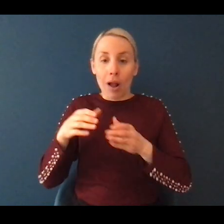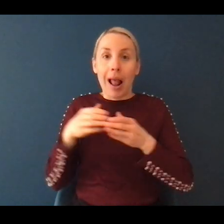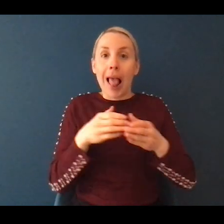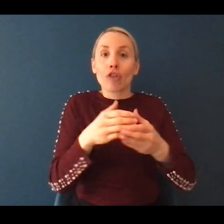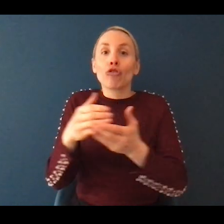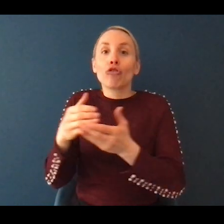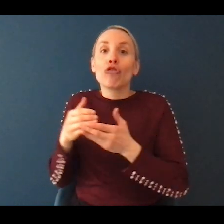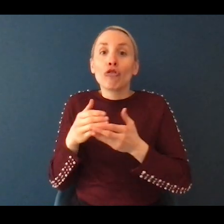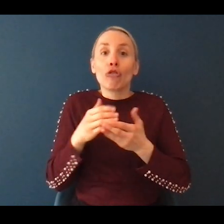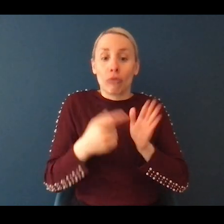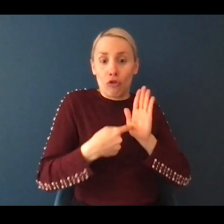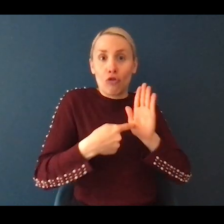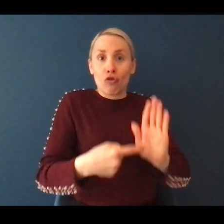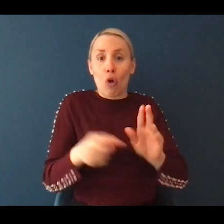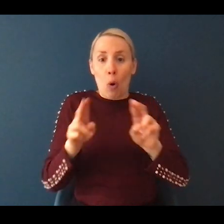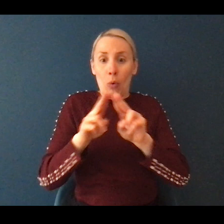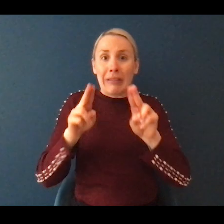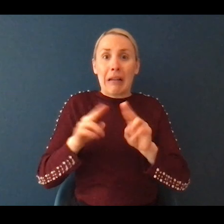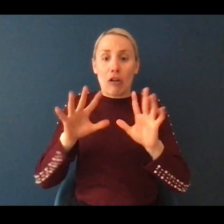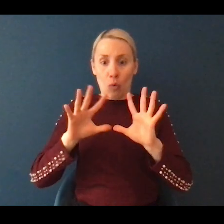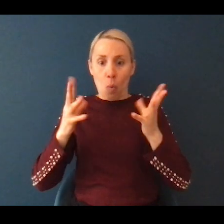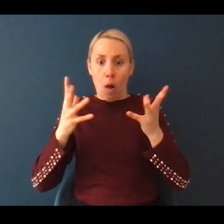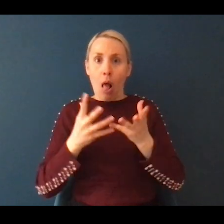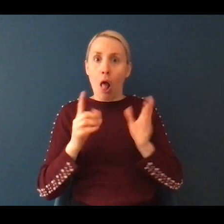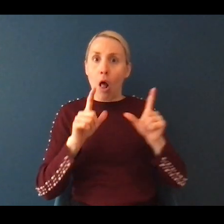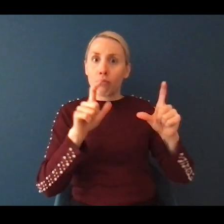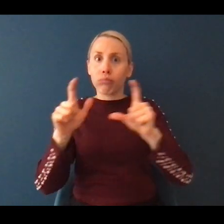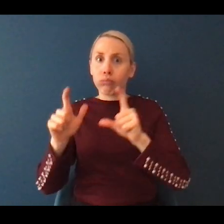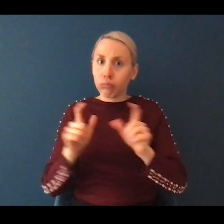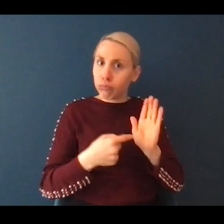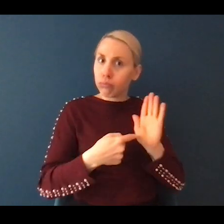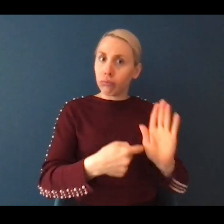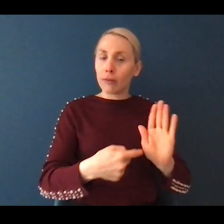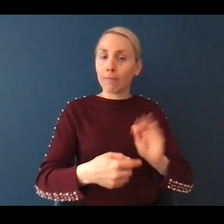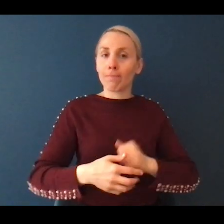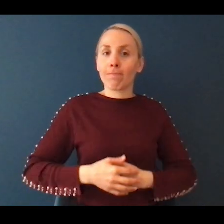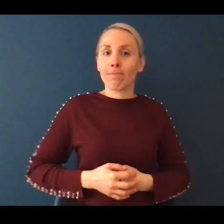internationally as an educator she has worked